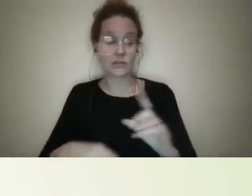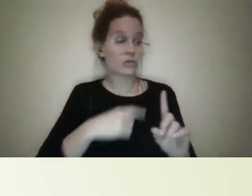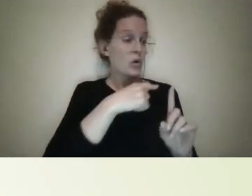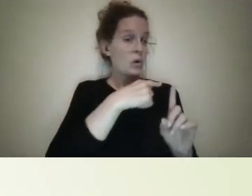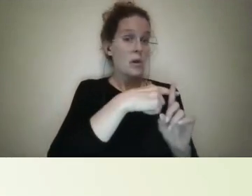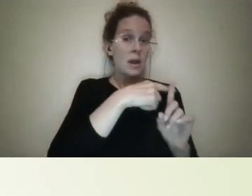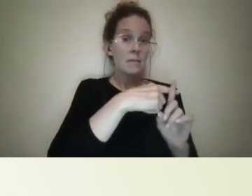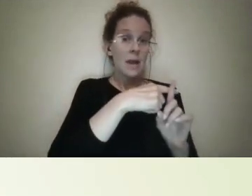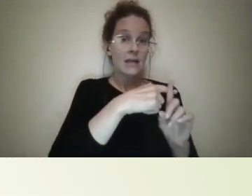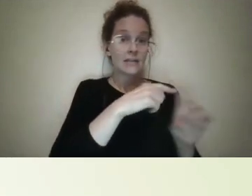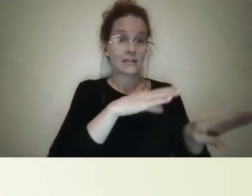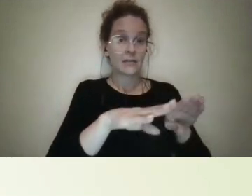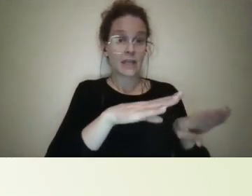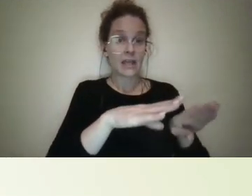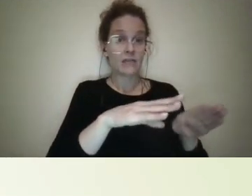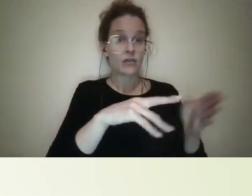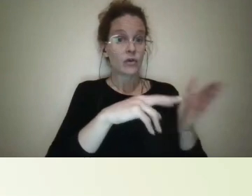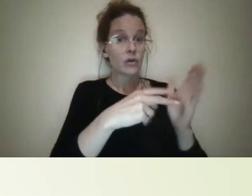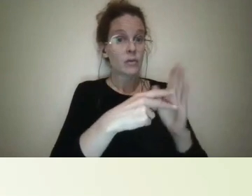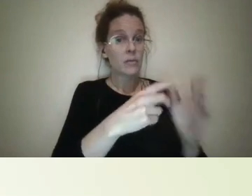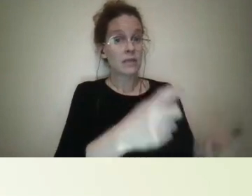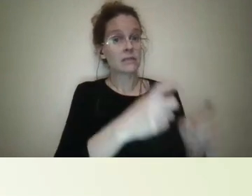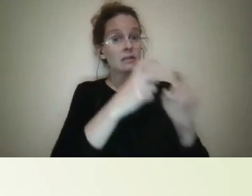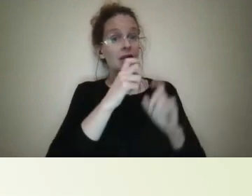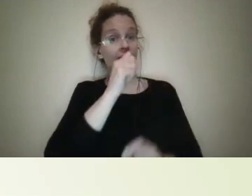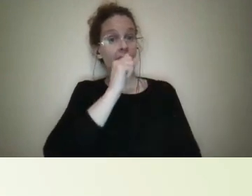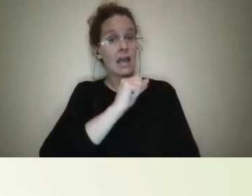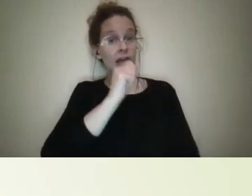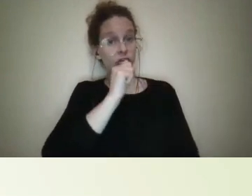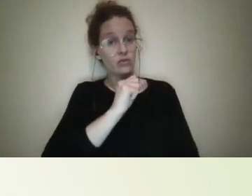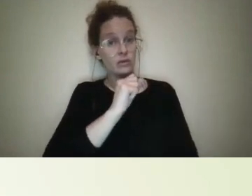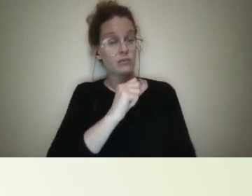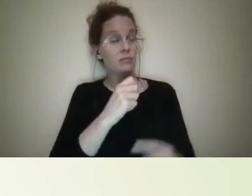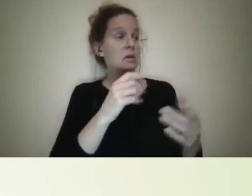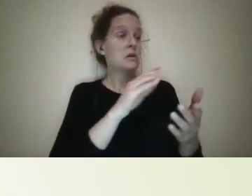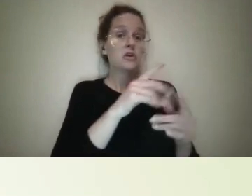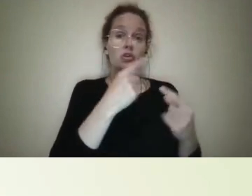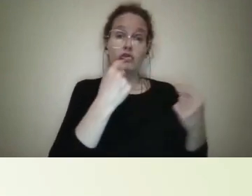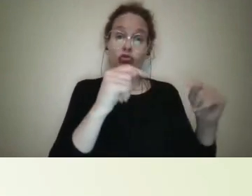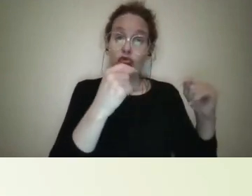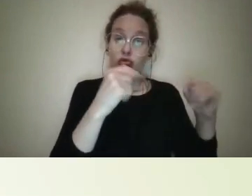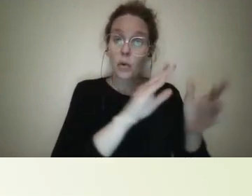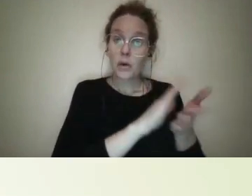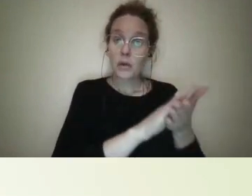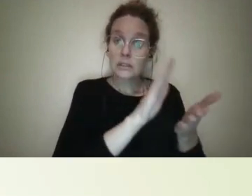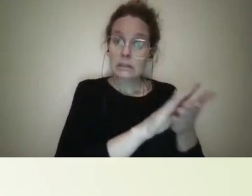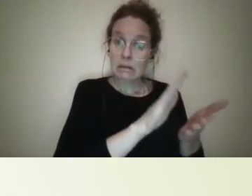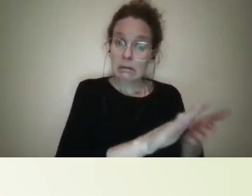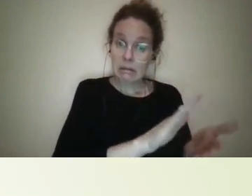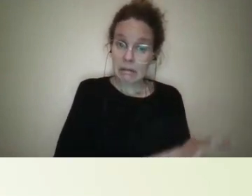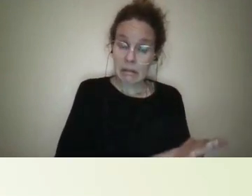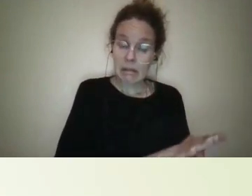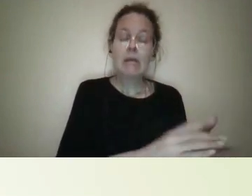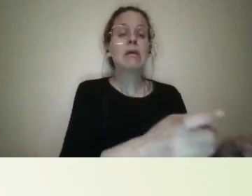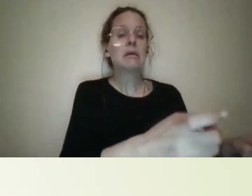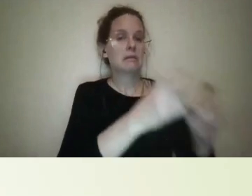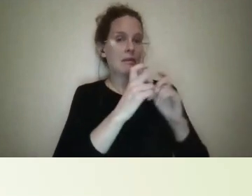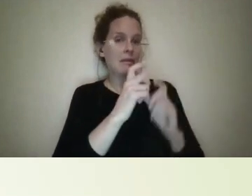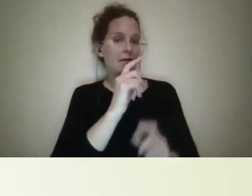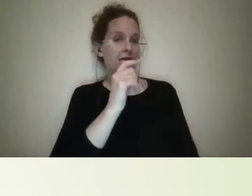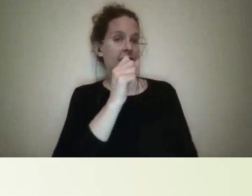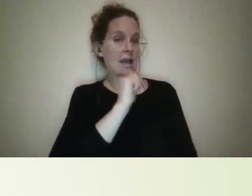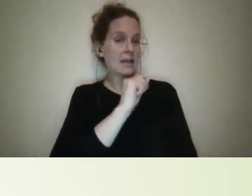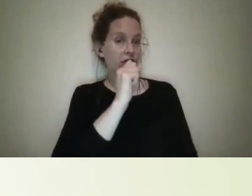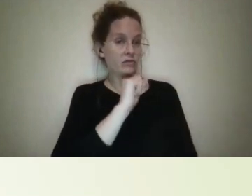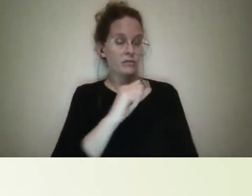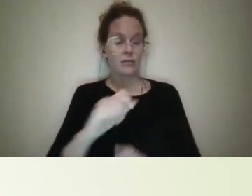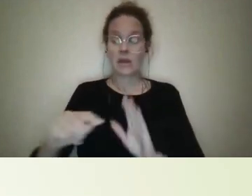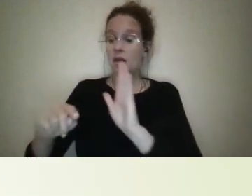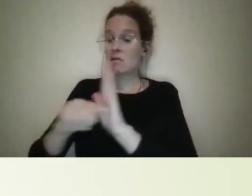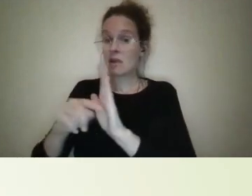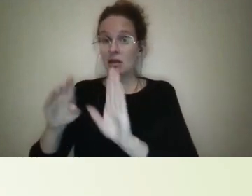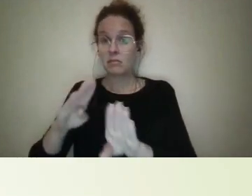ice cream. I clean up my toys, I get ice cream. A negative behavior, if I'm hitting myself in the